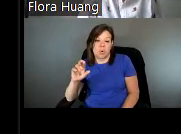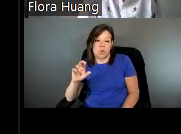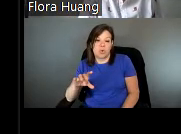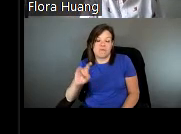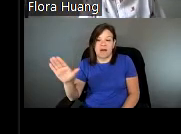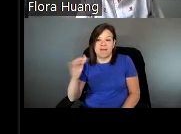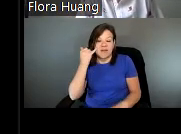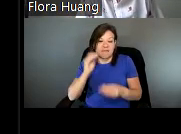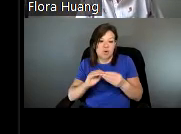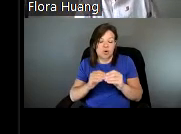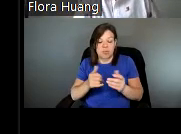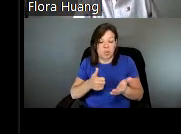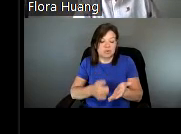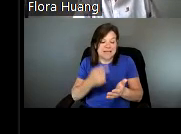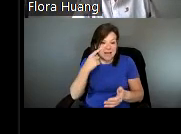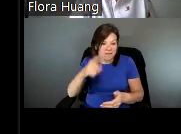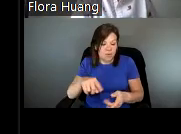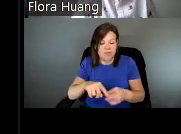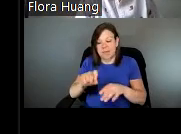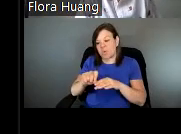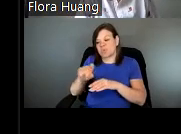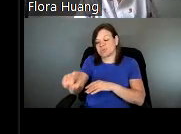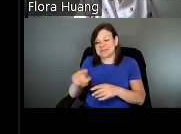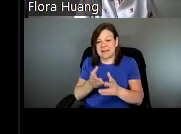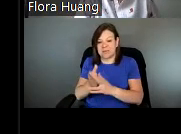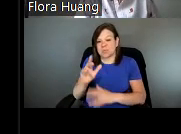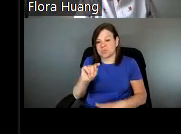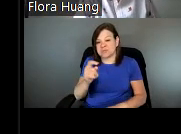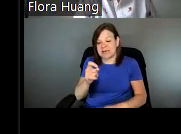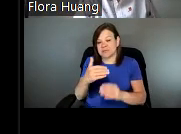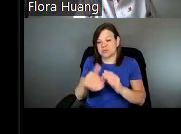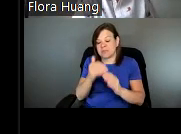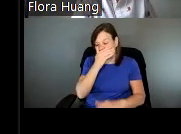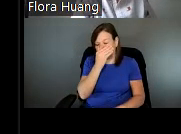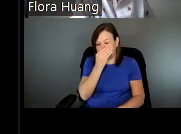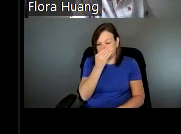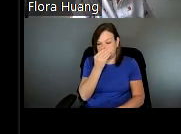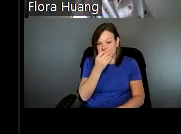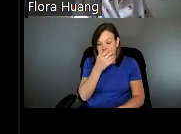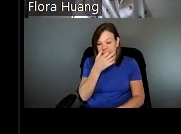or scan it for them, or send it to them via text or email. I just thought that was a cool question